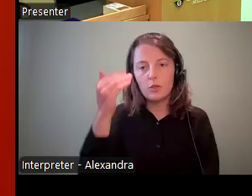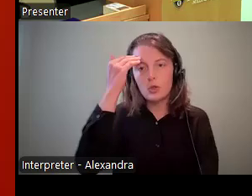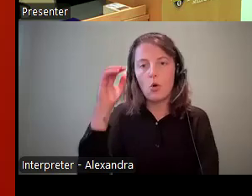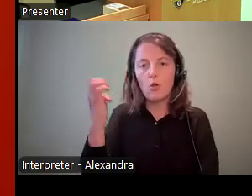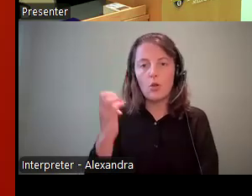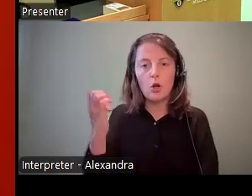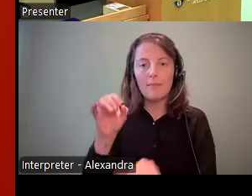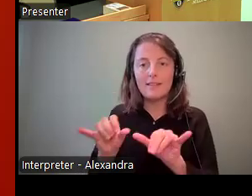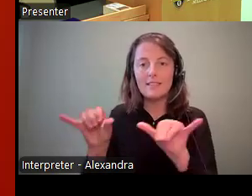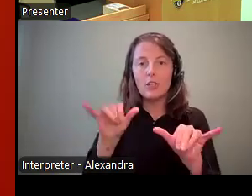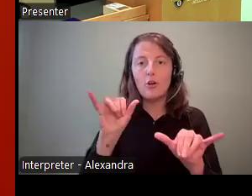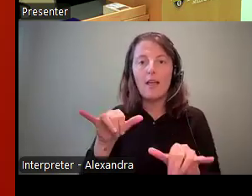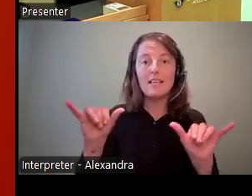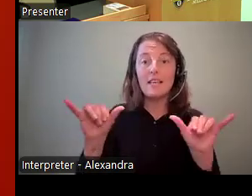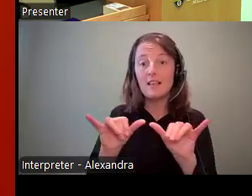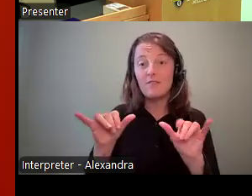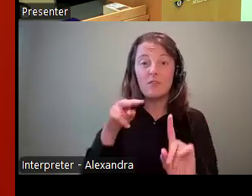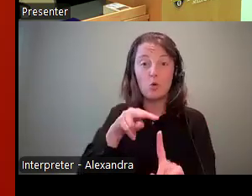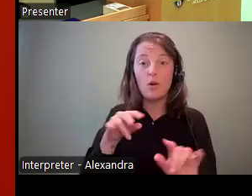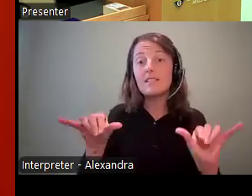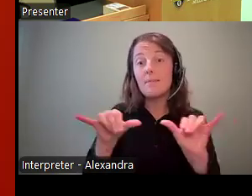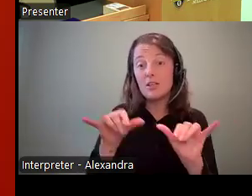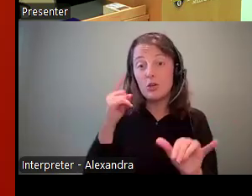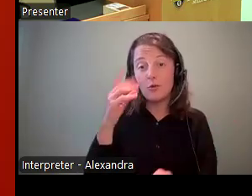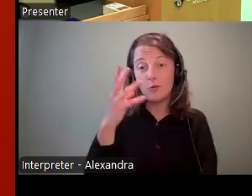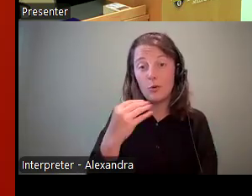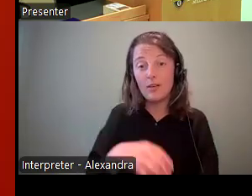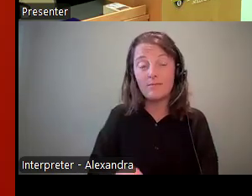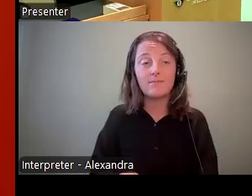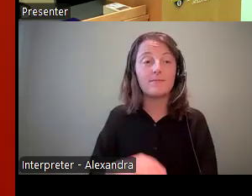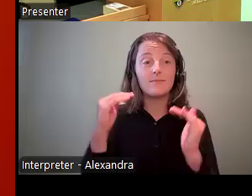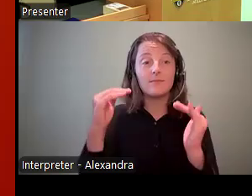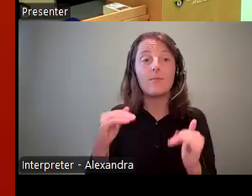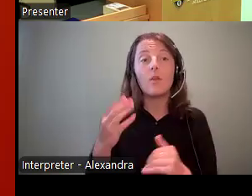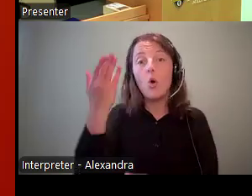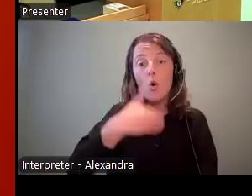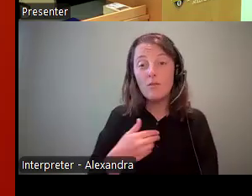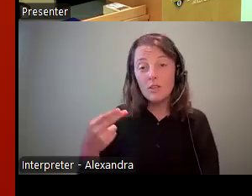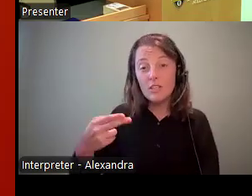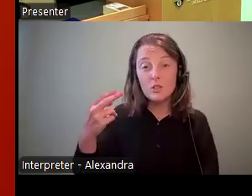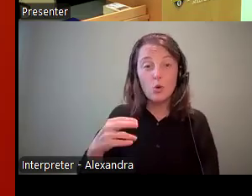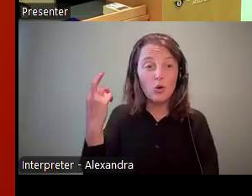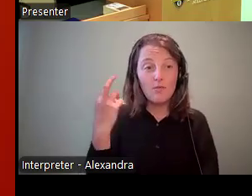the measure of beauty. Overlooked historical factors, colonialism, intergenerational hormone